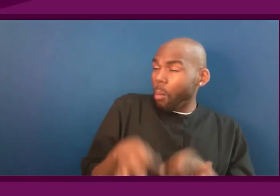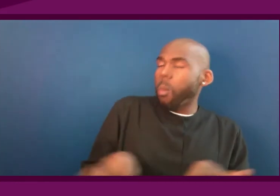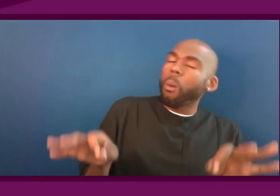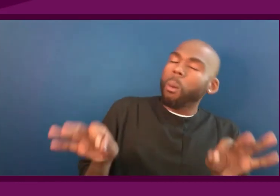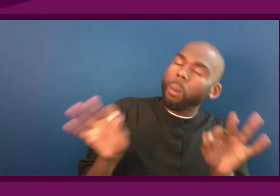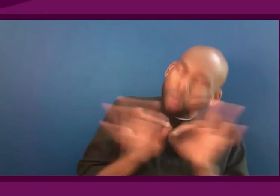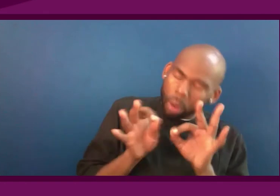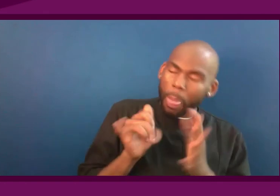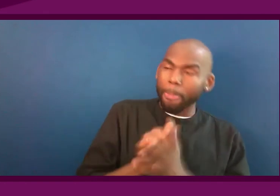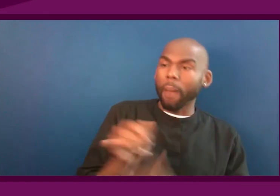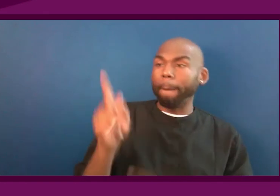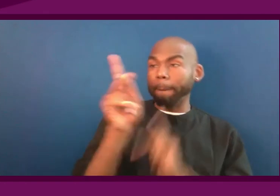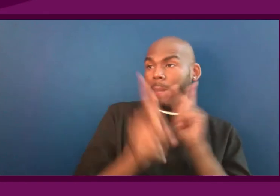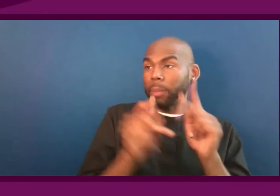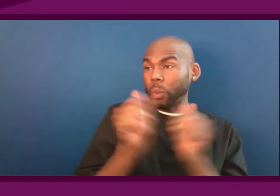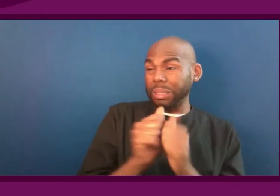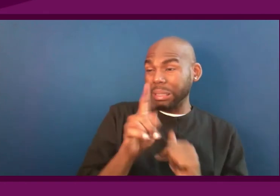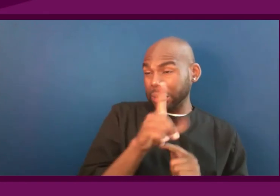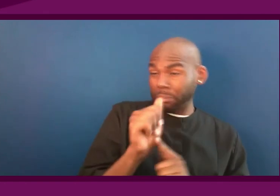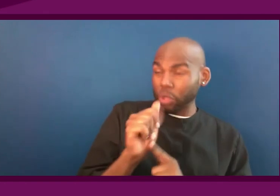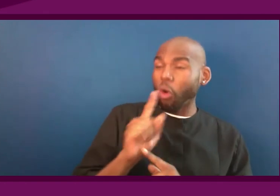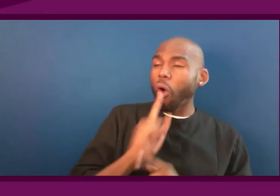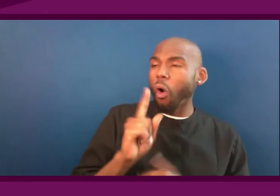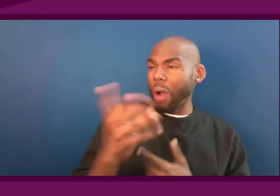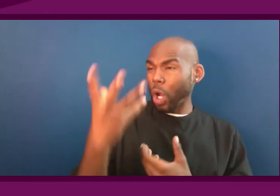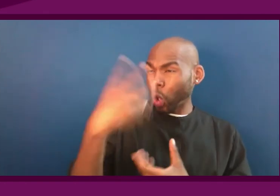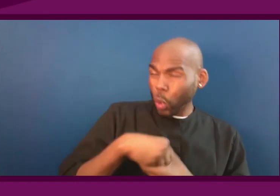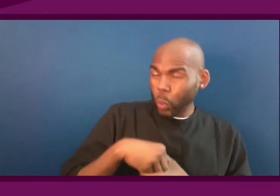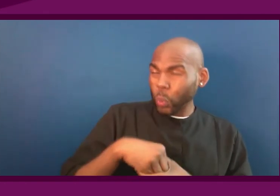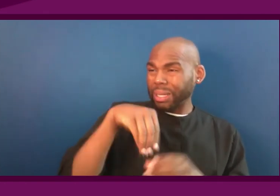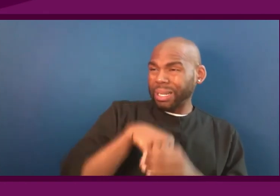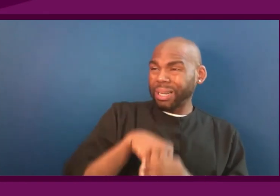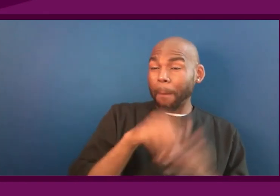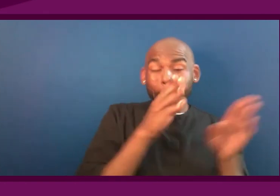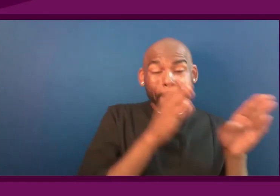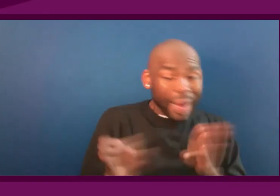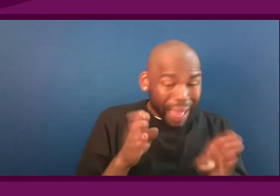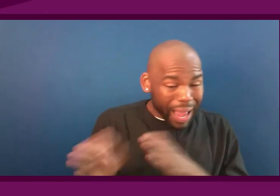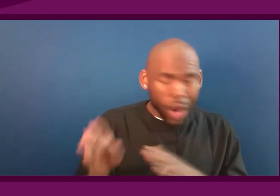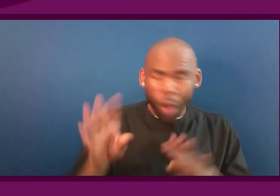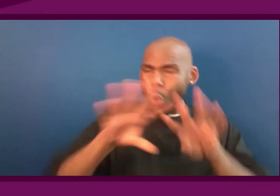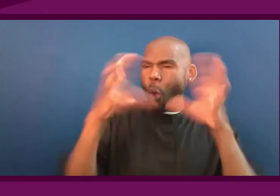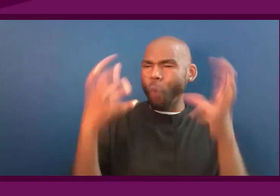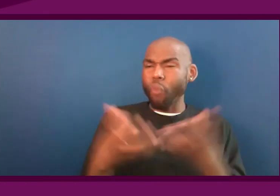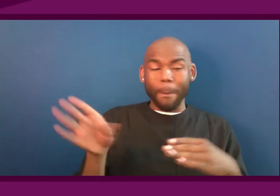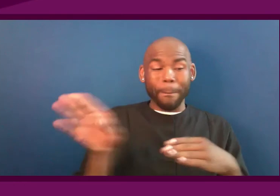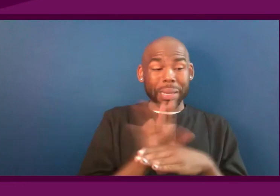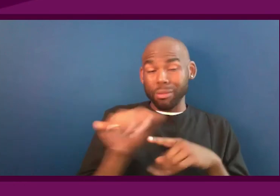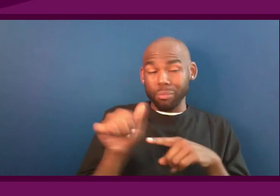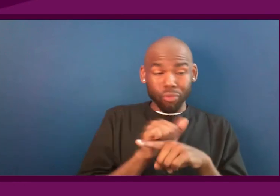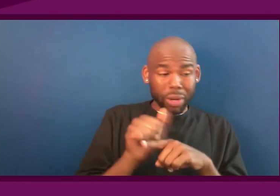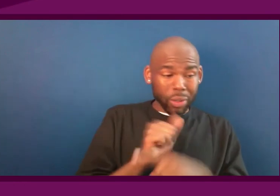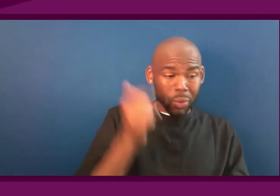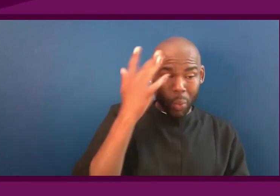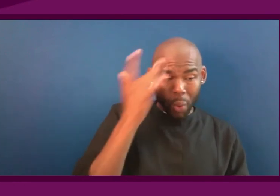not going to put up with this anymore. The younger generations have out, we won't work for you. Thank goodness for the younger generations. Ashley Inkumsah: